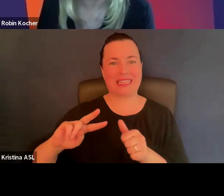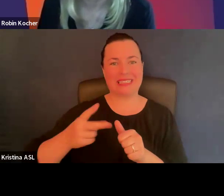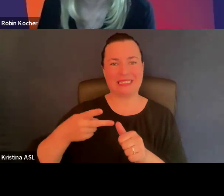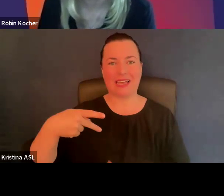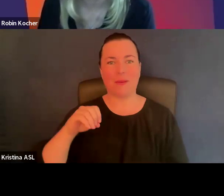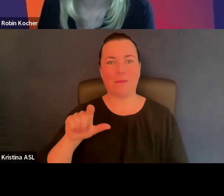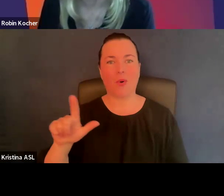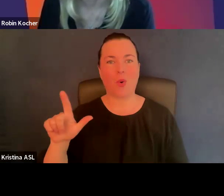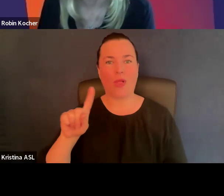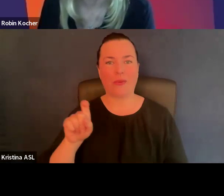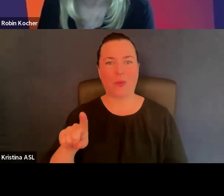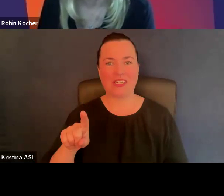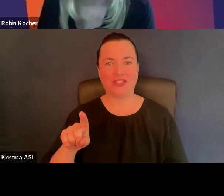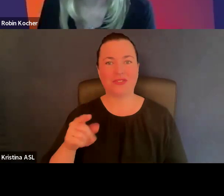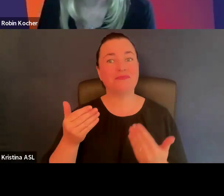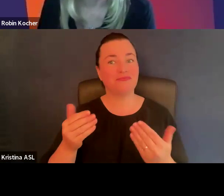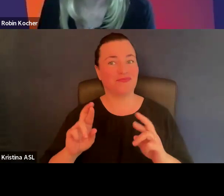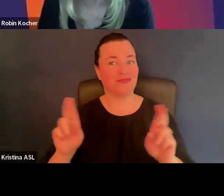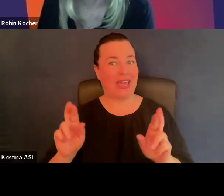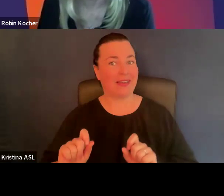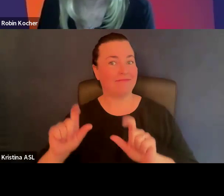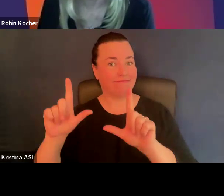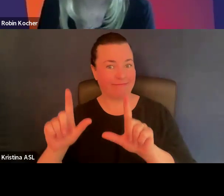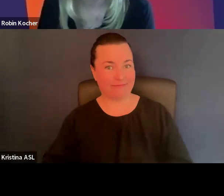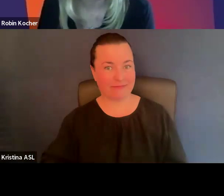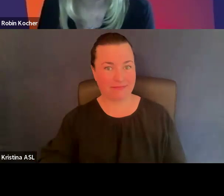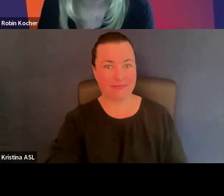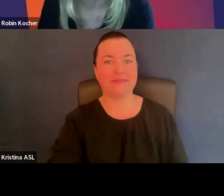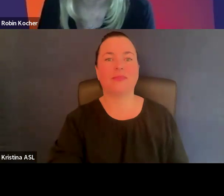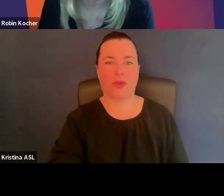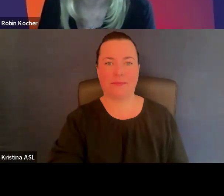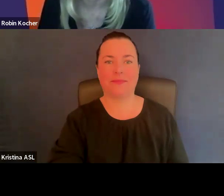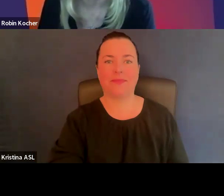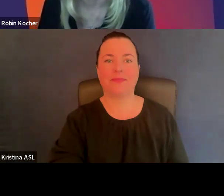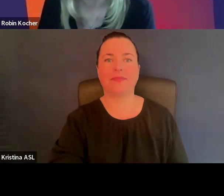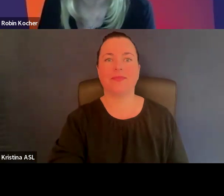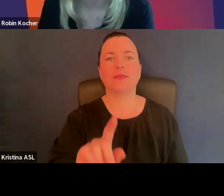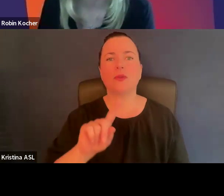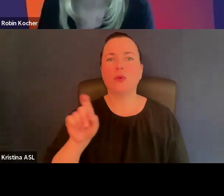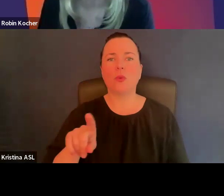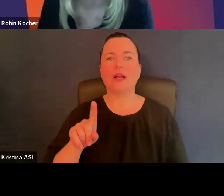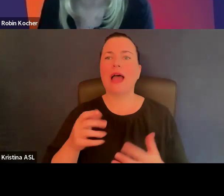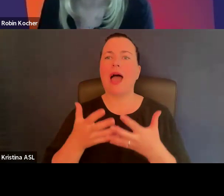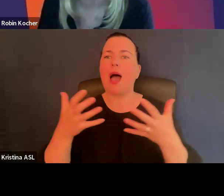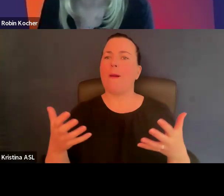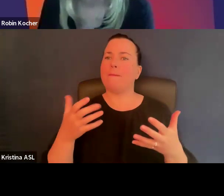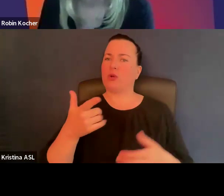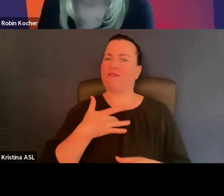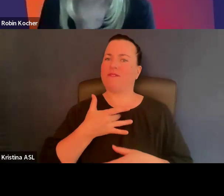So please put that one up. And the question is, how confident are you in your self-advocacy skills?